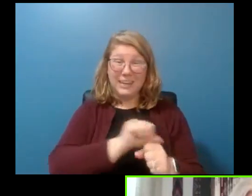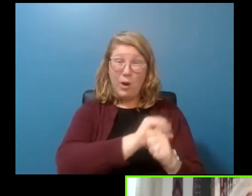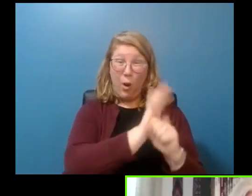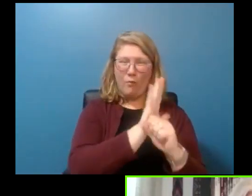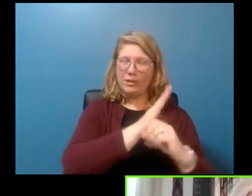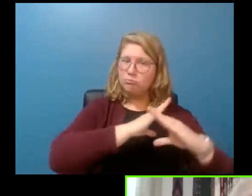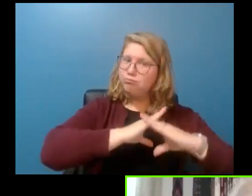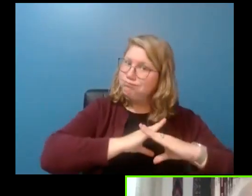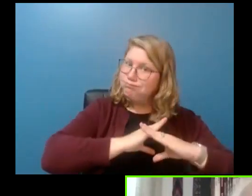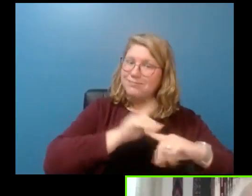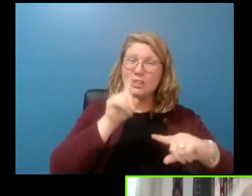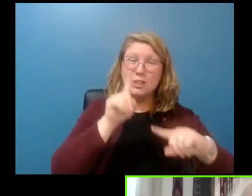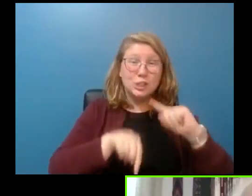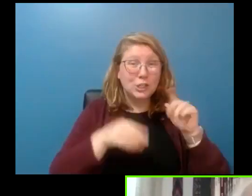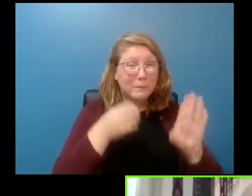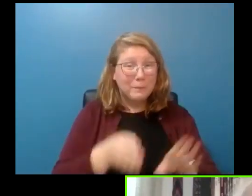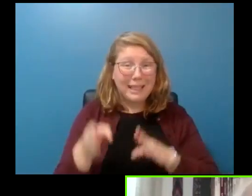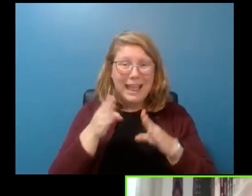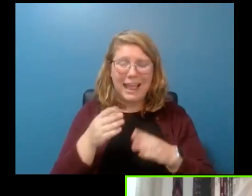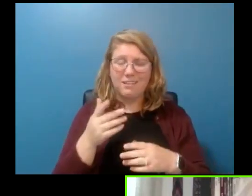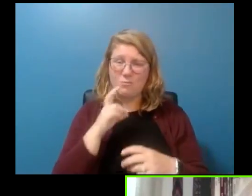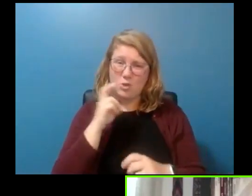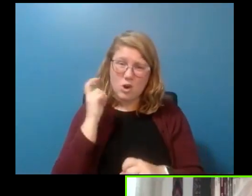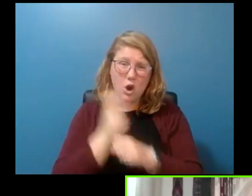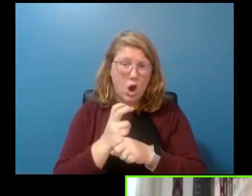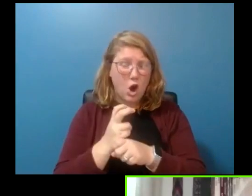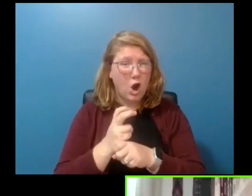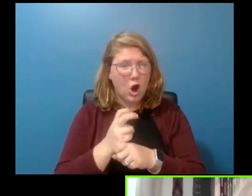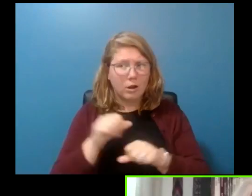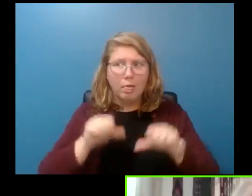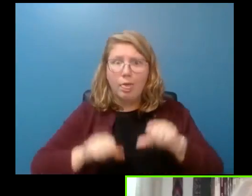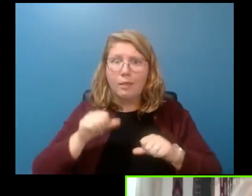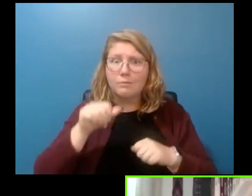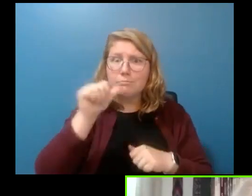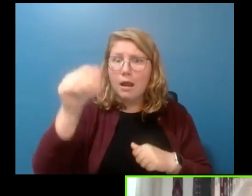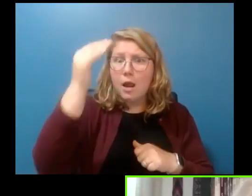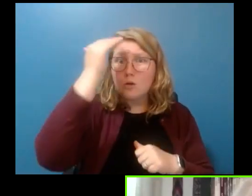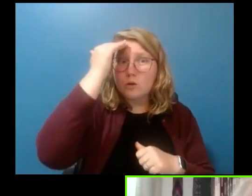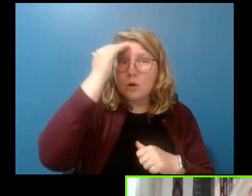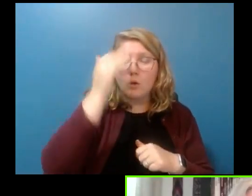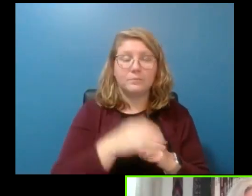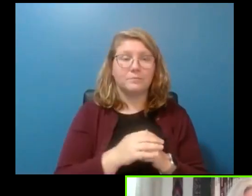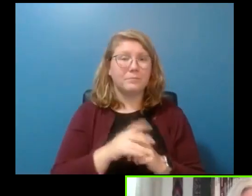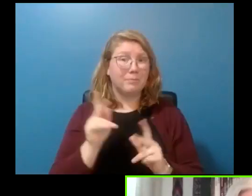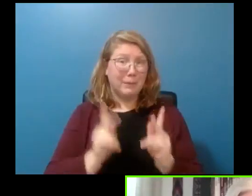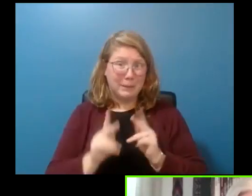it was that people were with others. They weren't necessarily within their family alone as